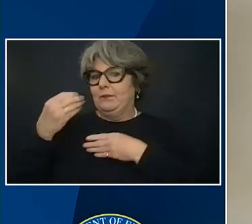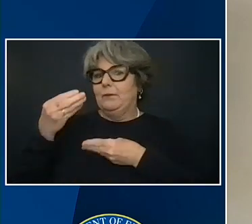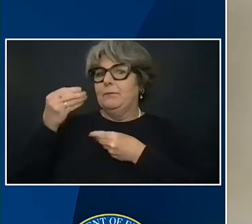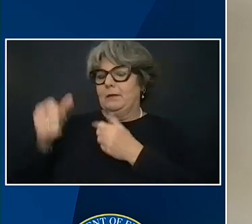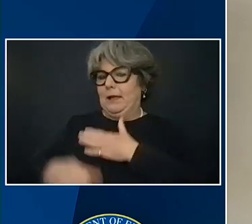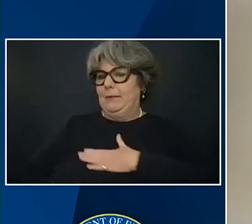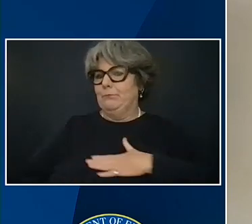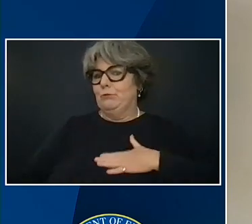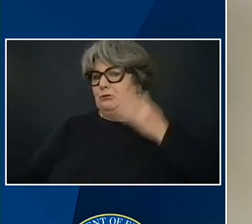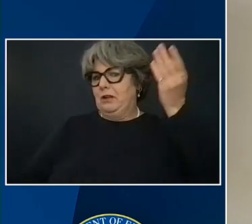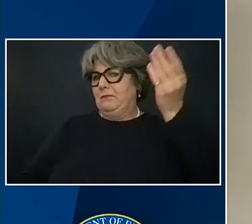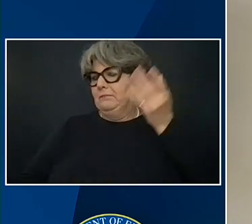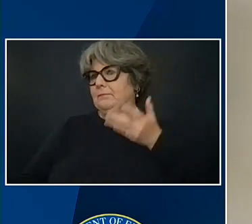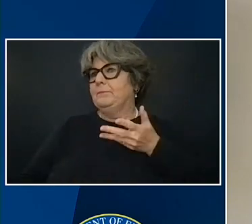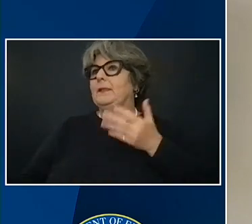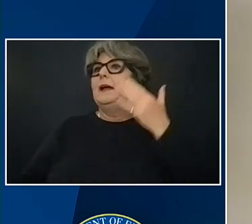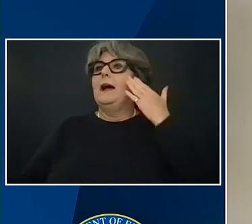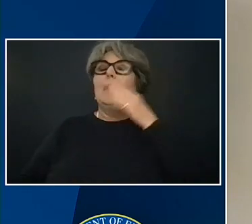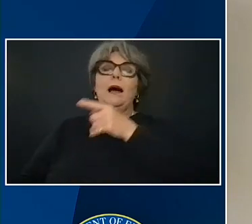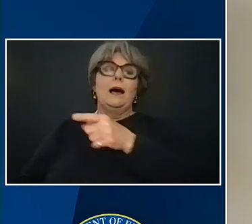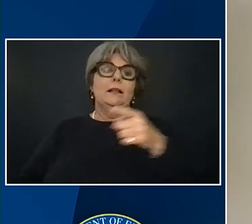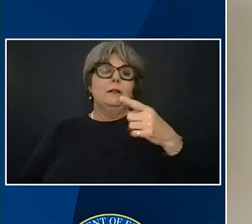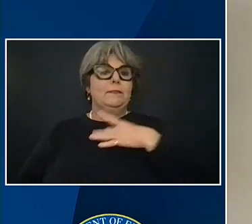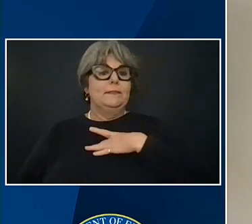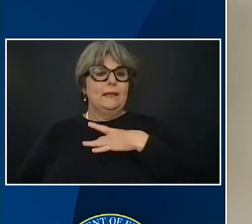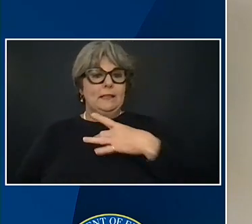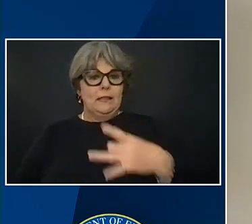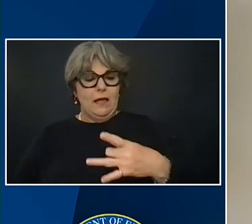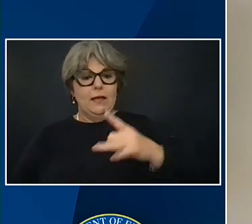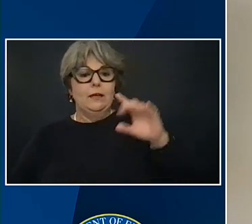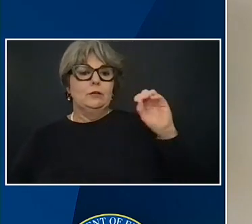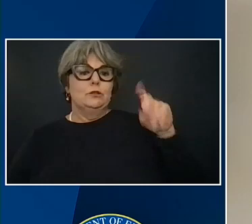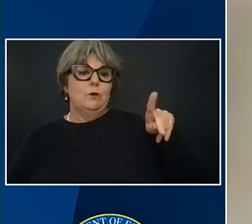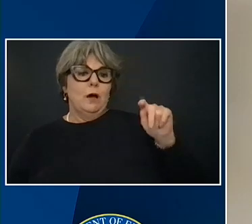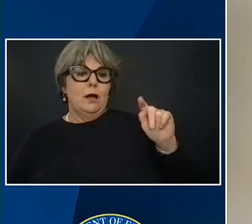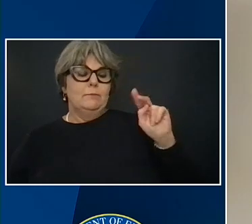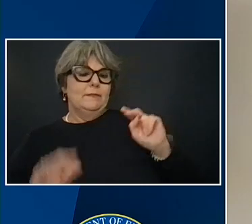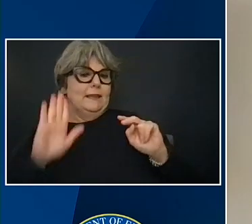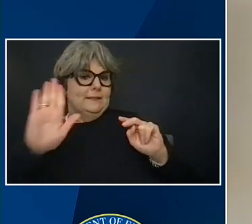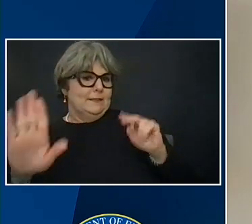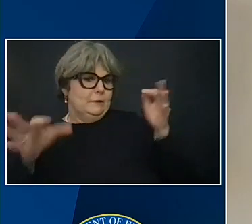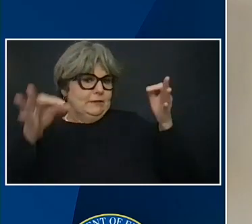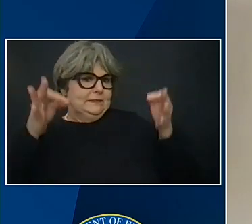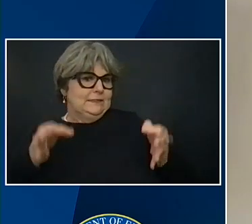But I know students who like the convenience of opting in, and that's their choice. And I want to emphasize choice,